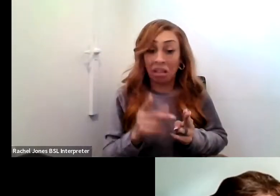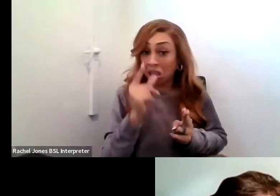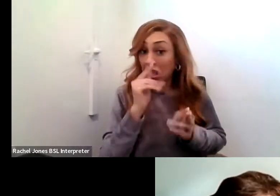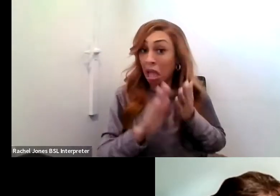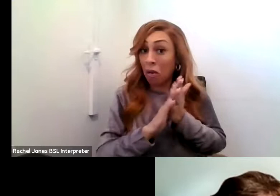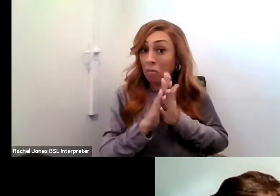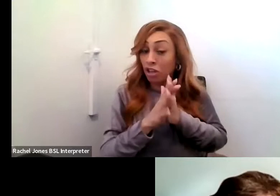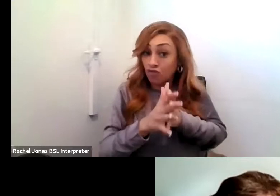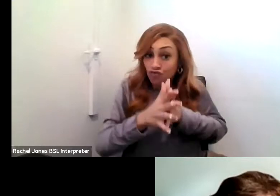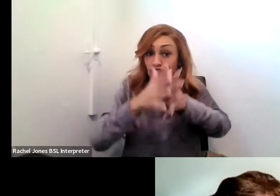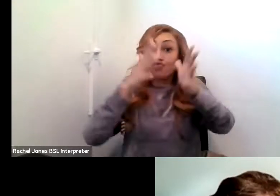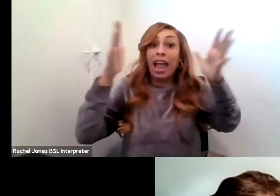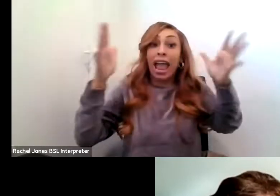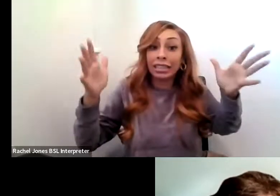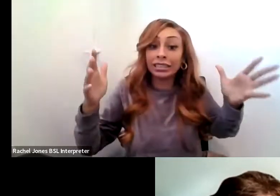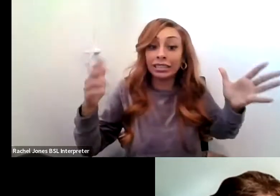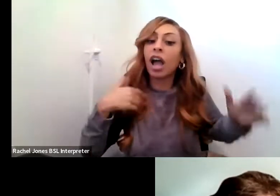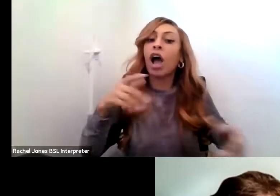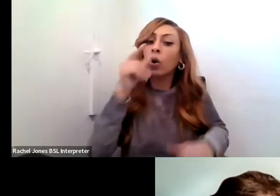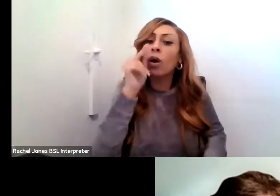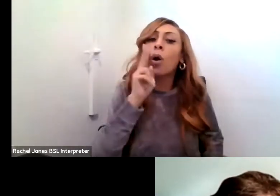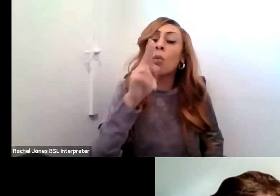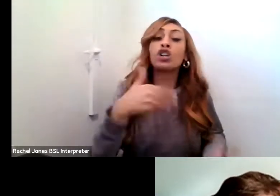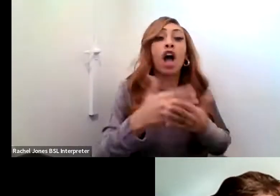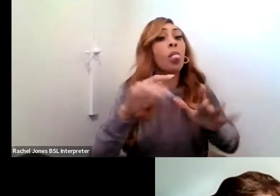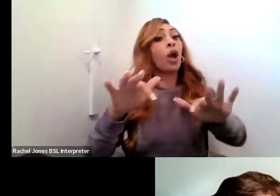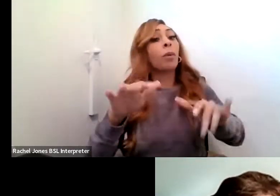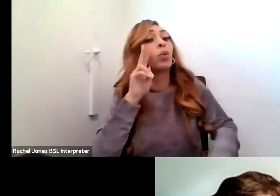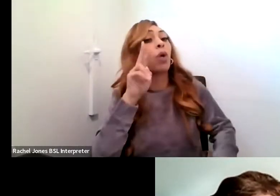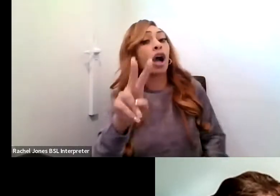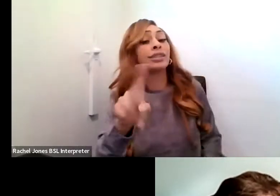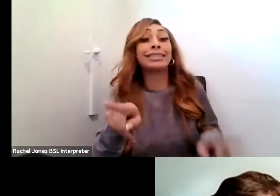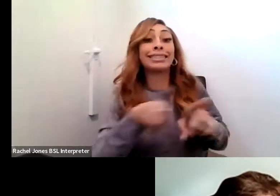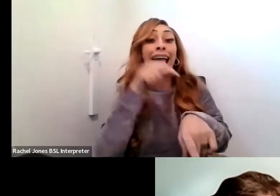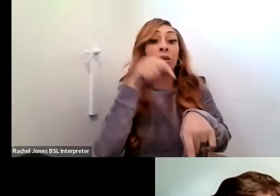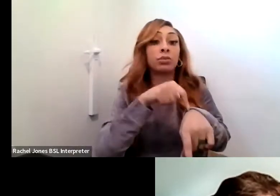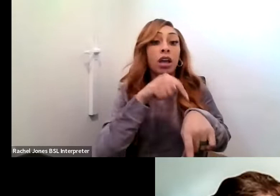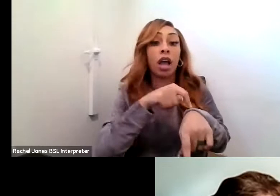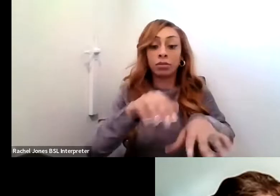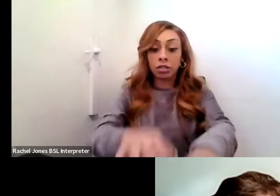I can watch a show on my computer and at the same time be typing up all of the notes